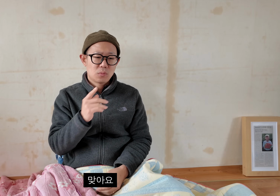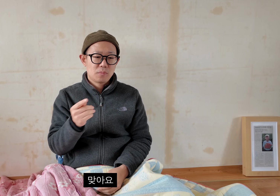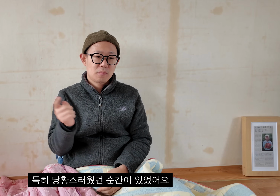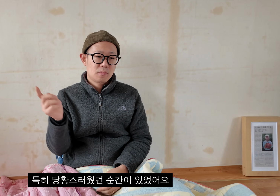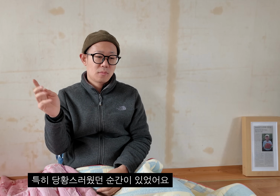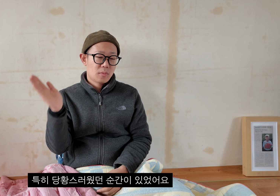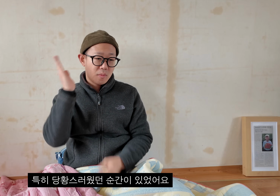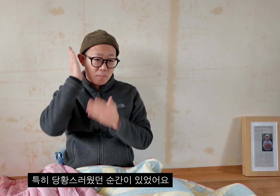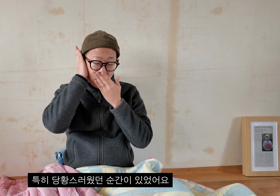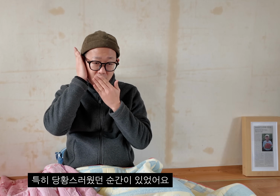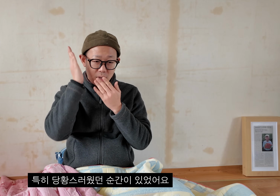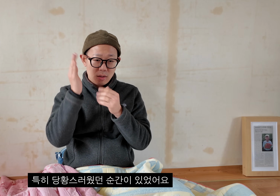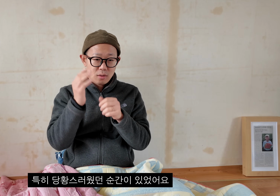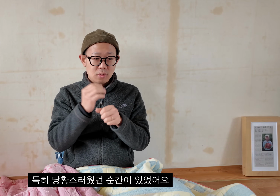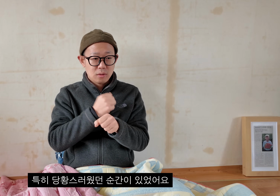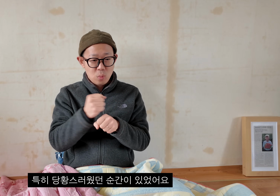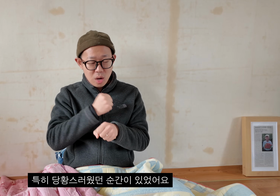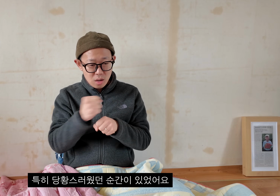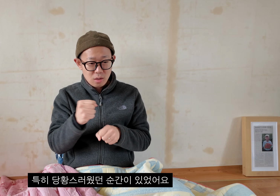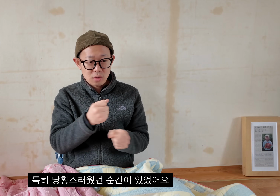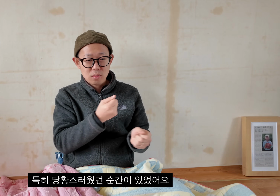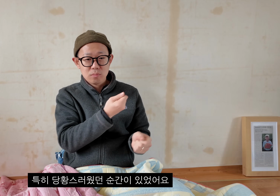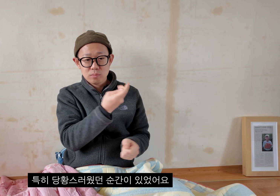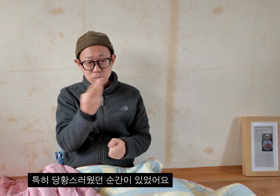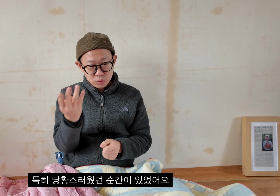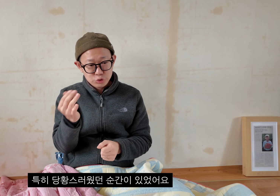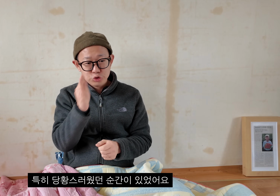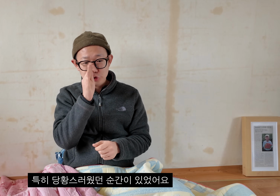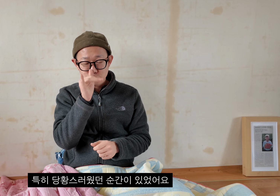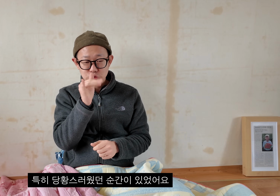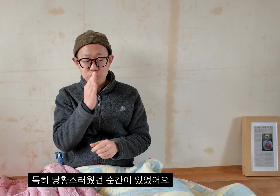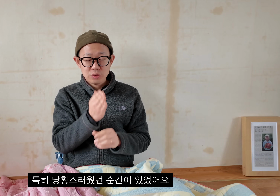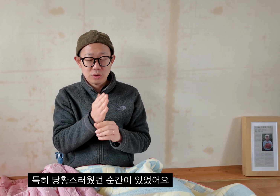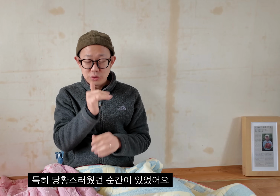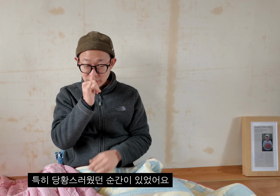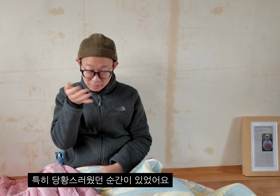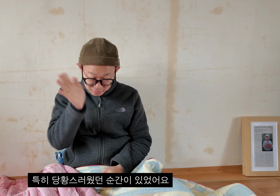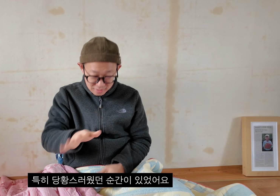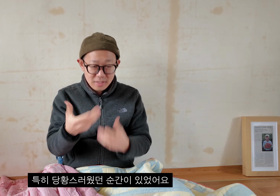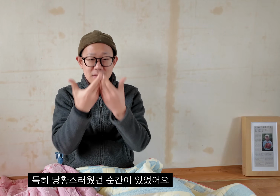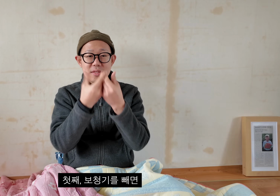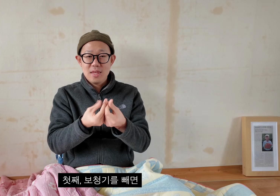Especially three moments stand out.